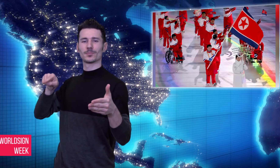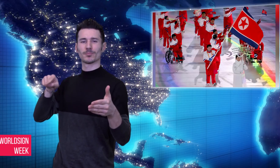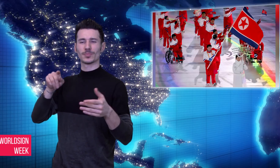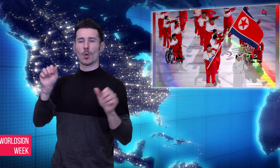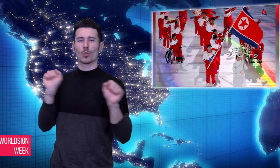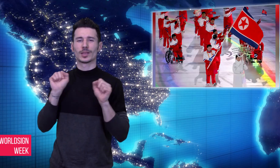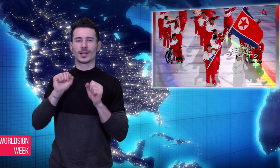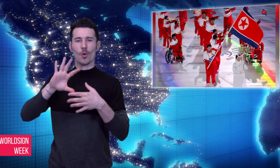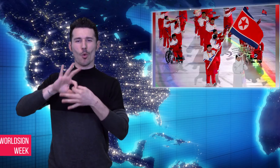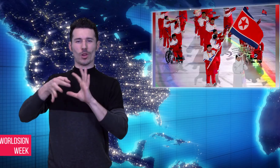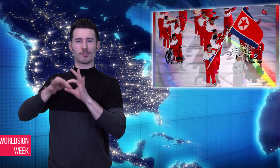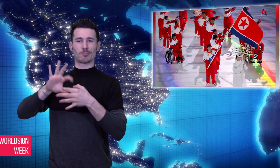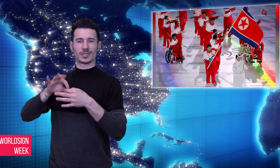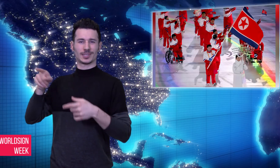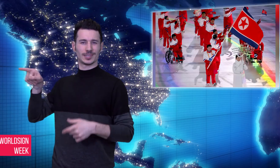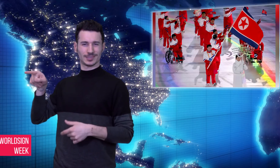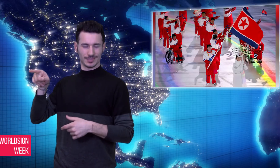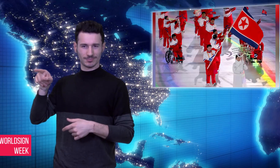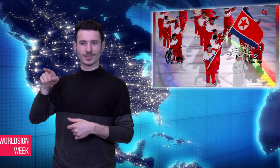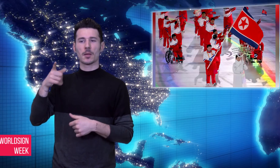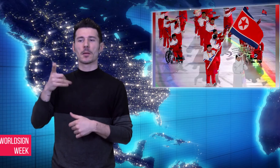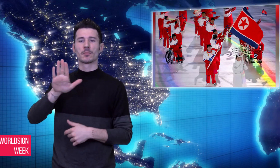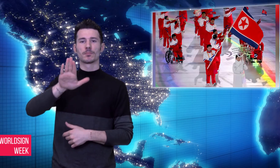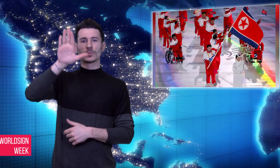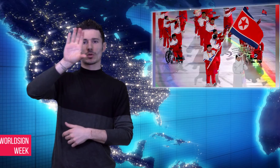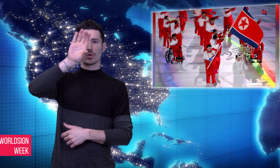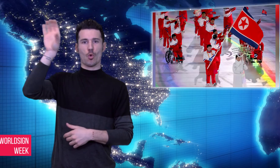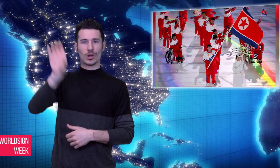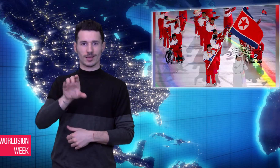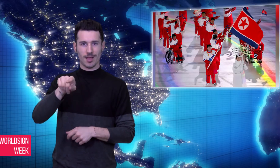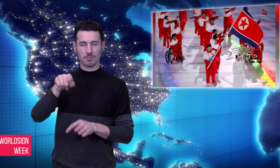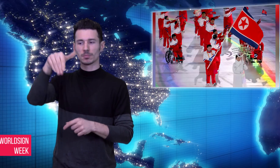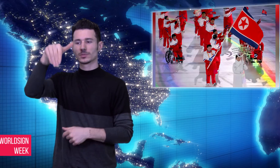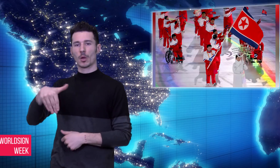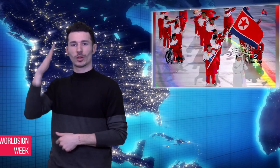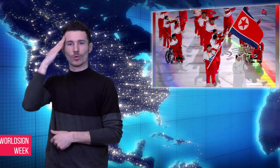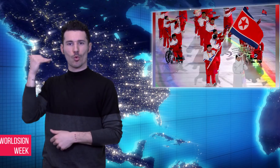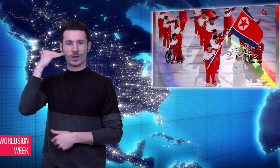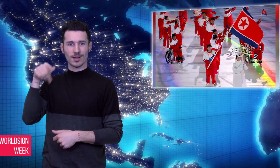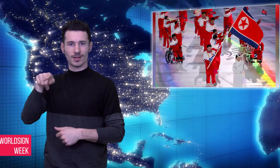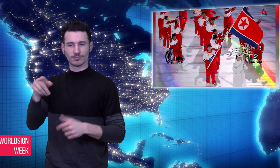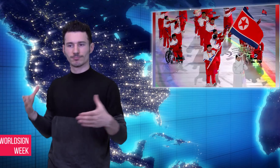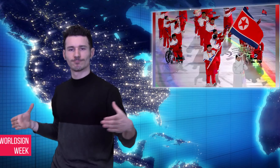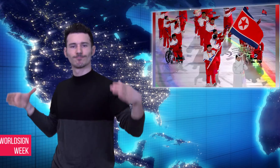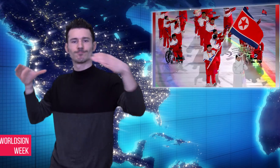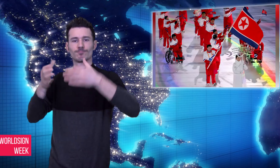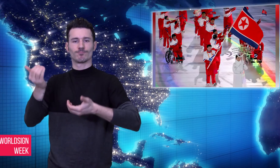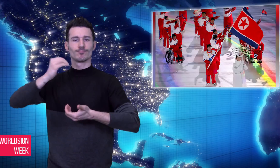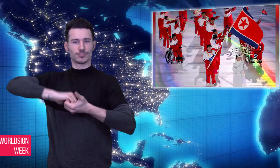of the unification flag. The official